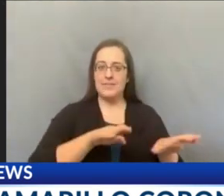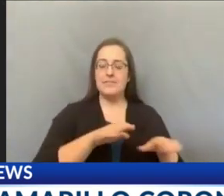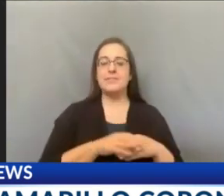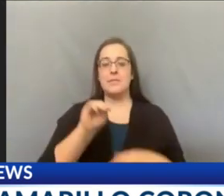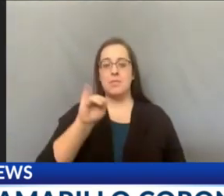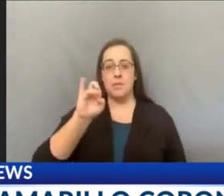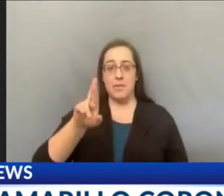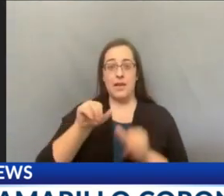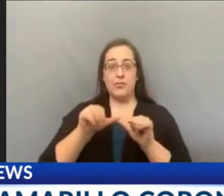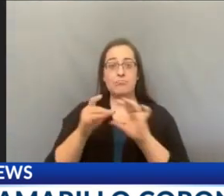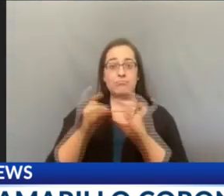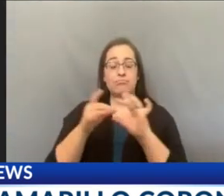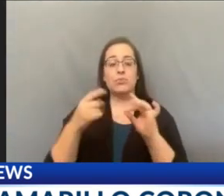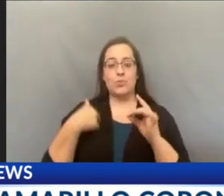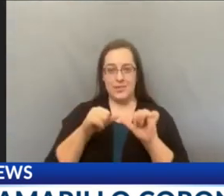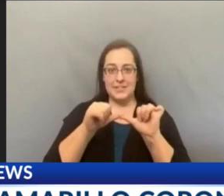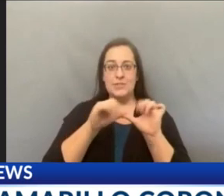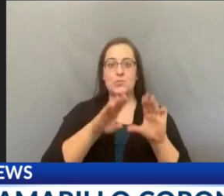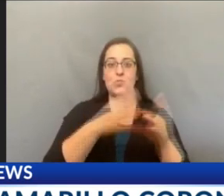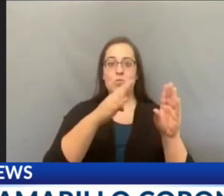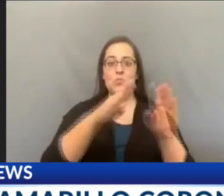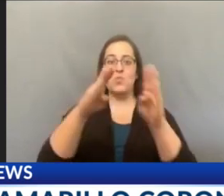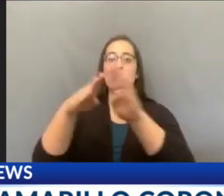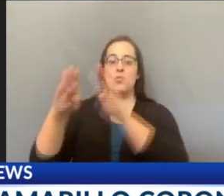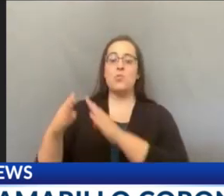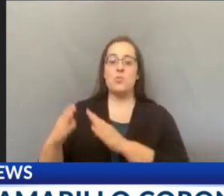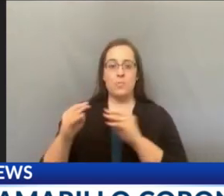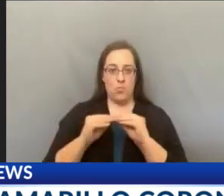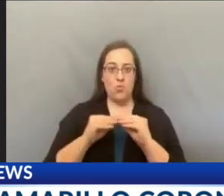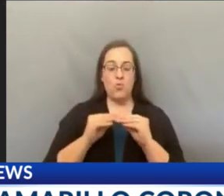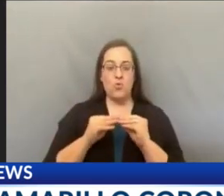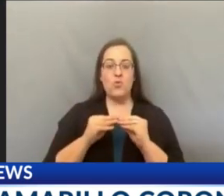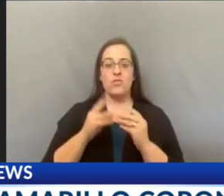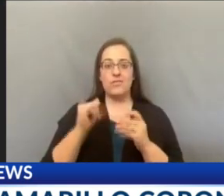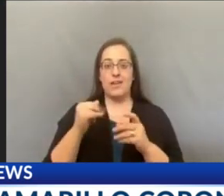HEALTH HOTLINE AND GET SCREEN FOR THE DRIVE-THROUGH CENTER IS